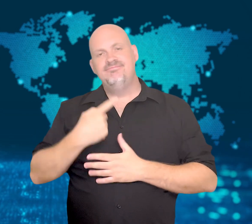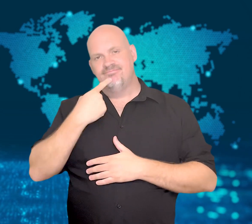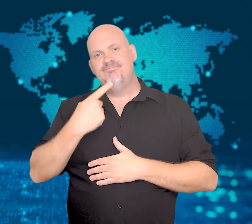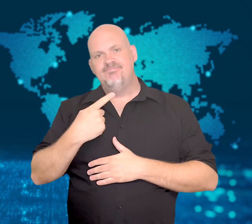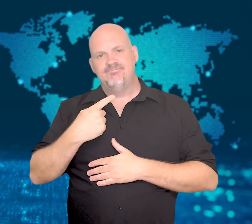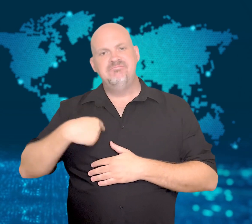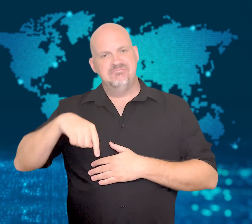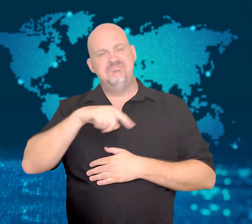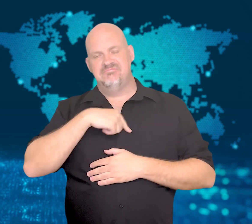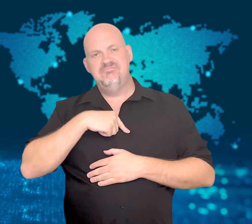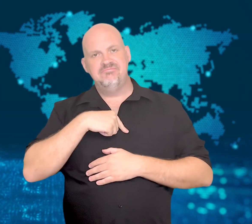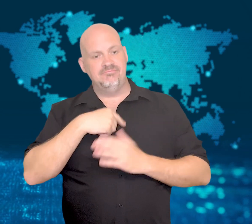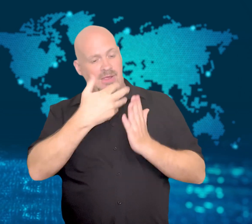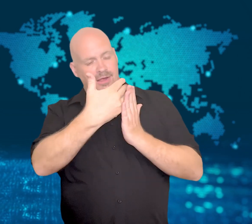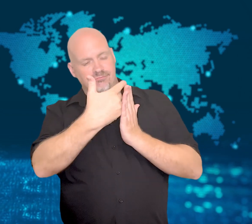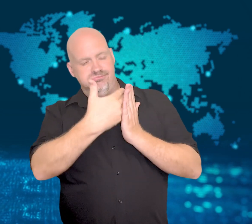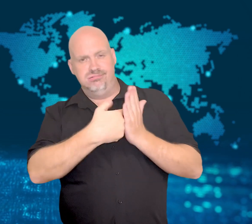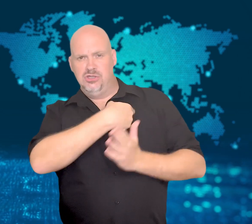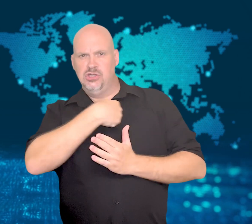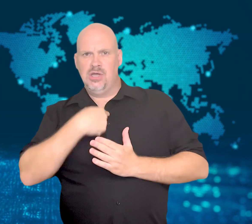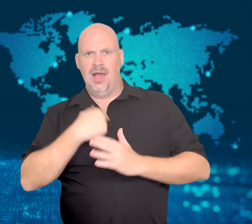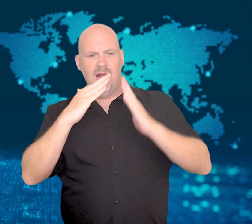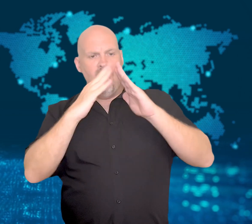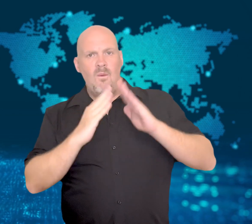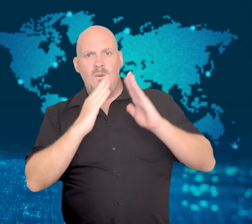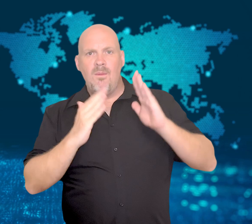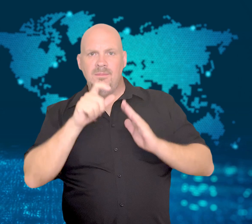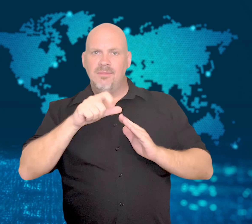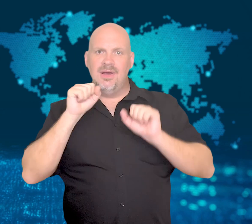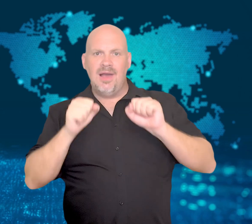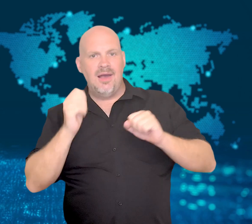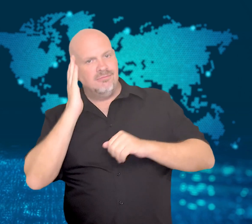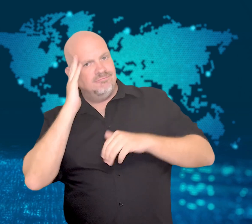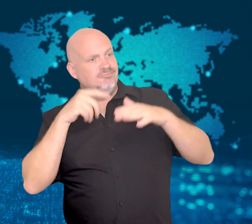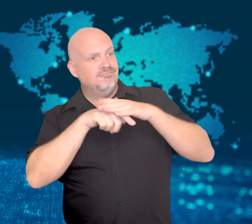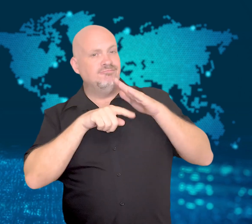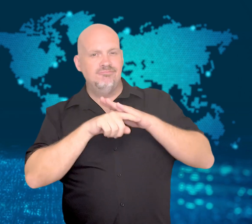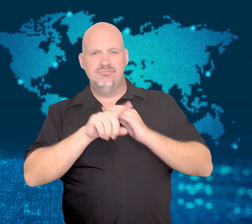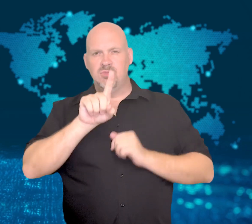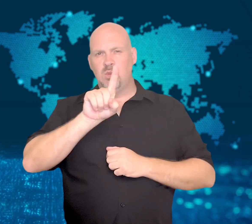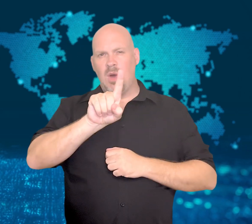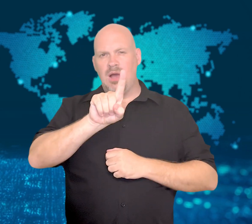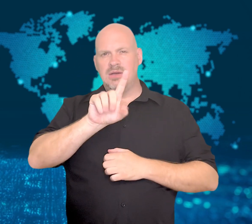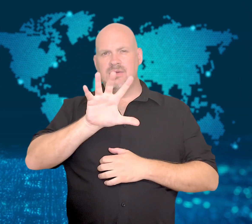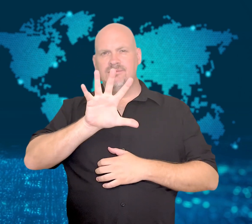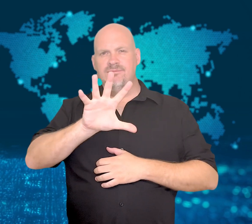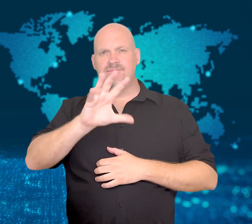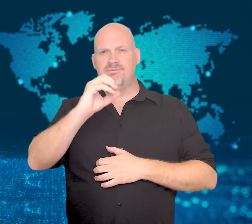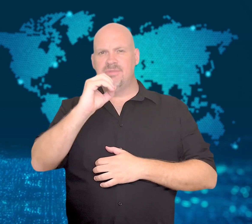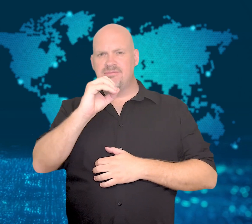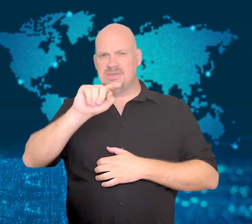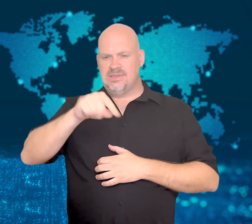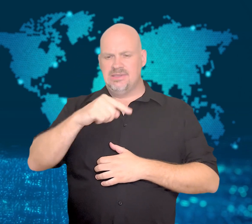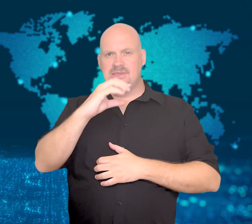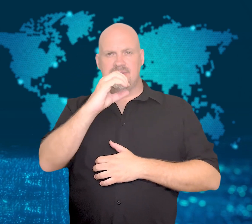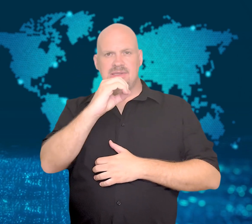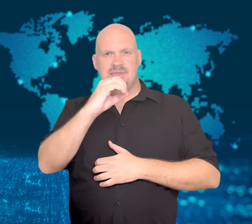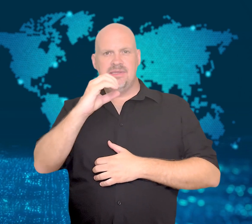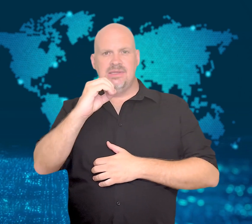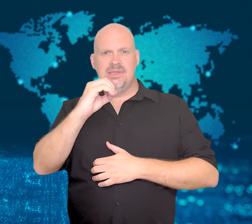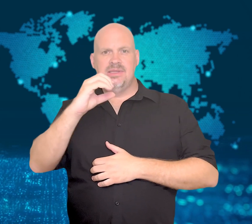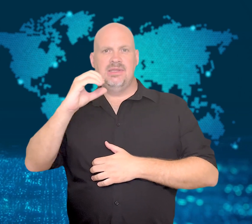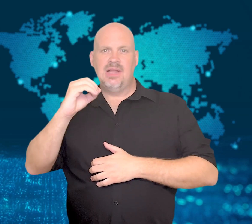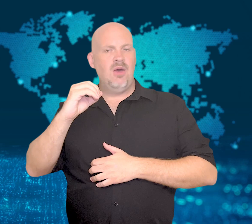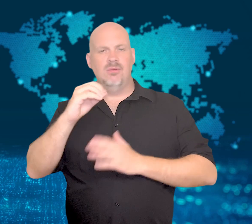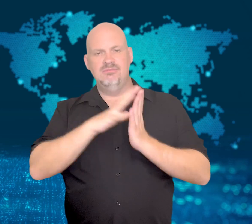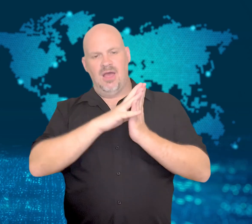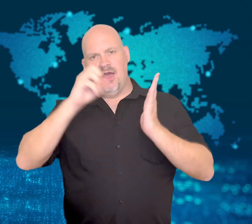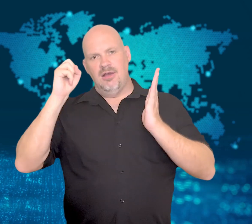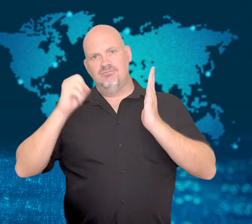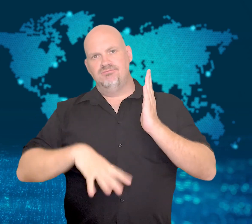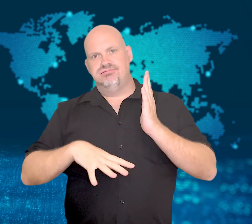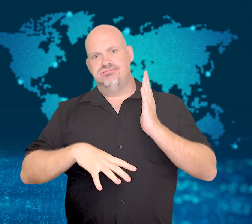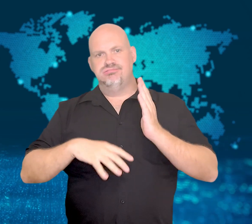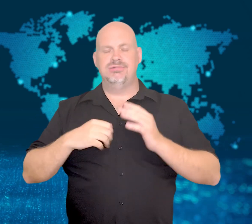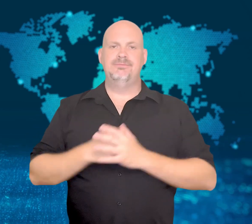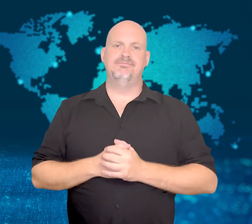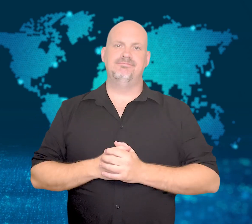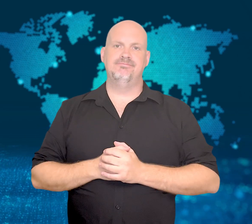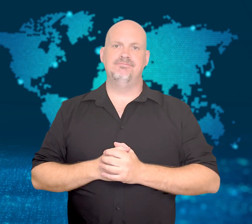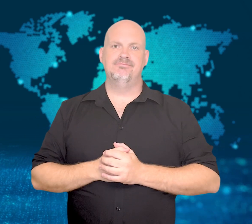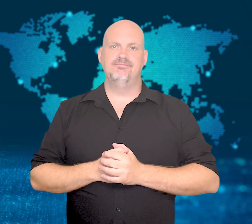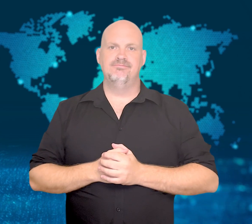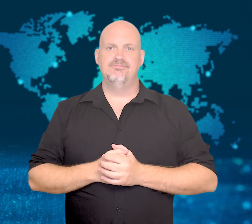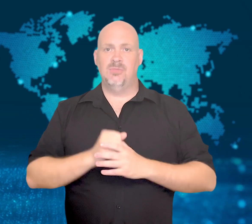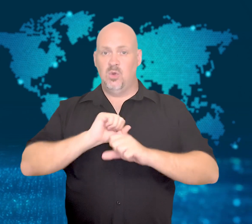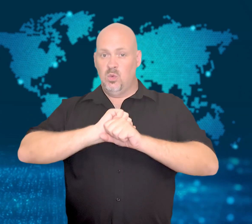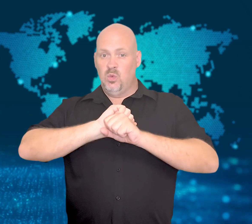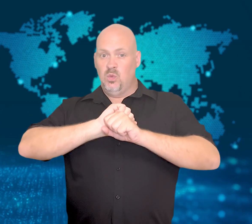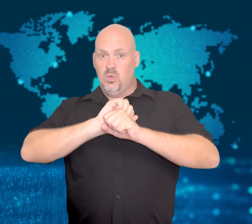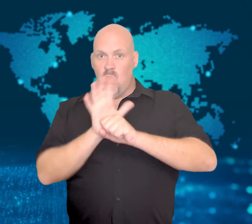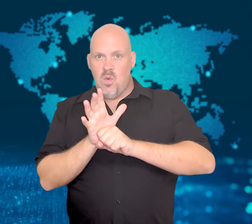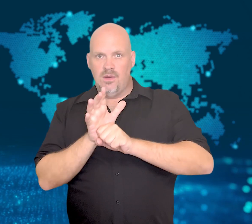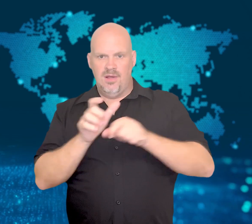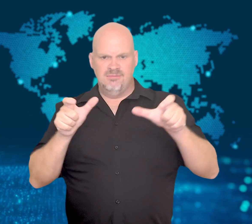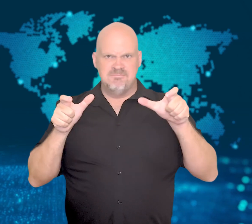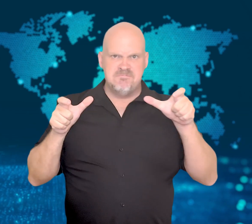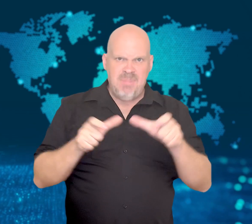Increasing COVID-19 restrictions has made it too difficult for the company to operate in China,